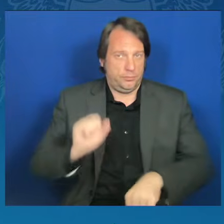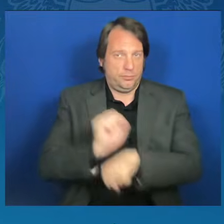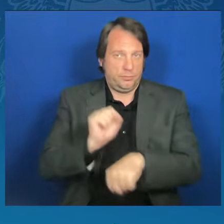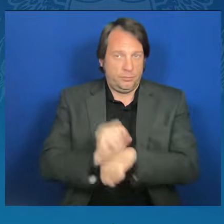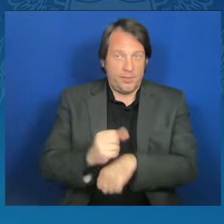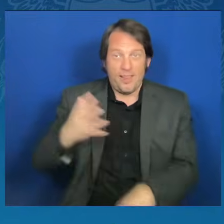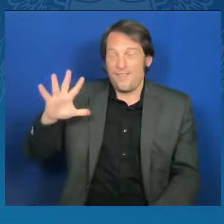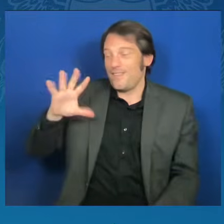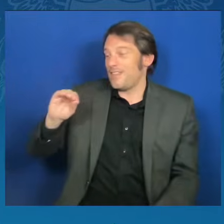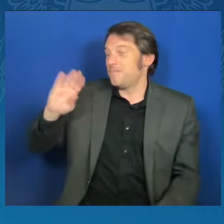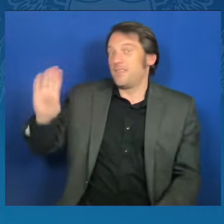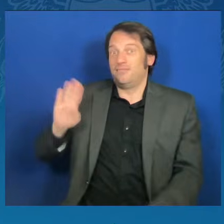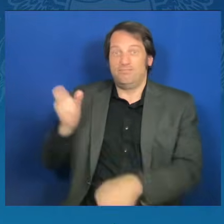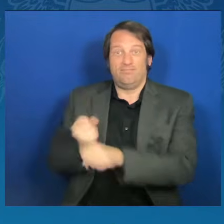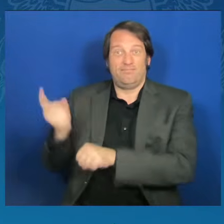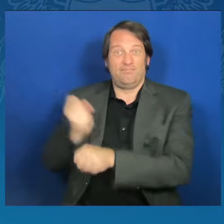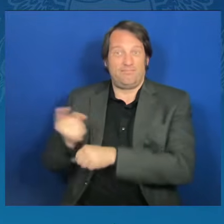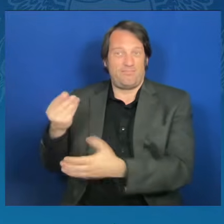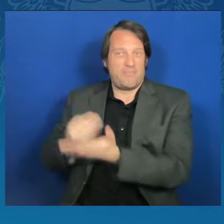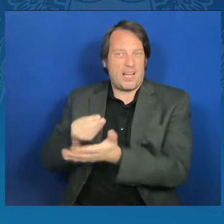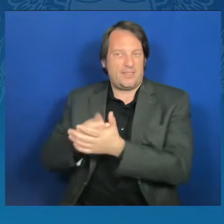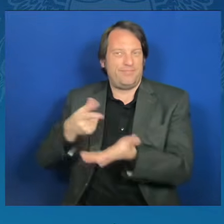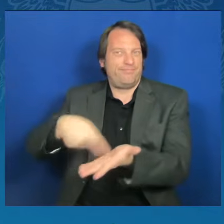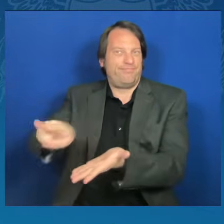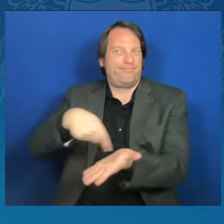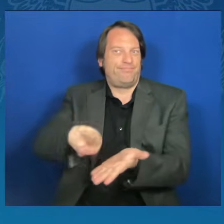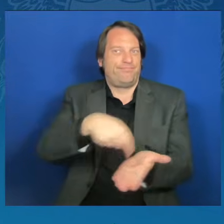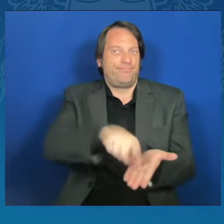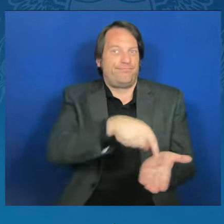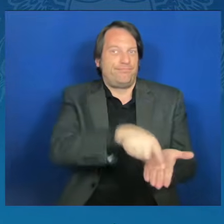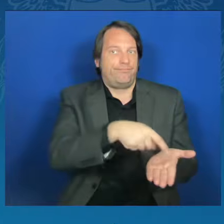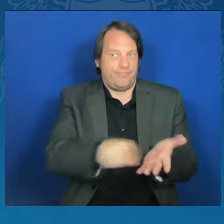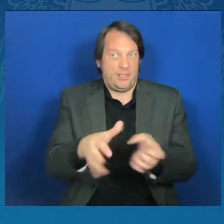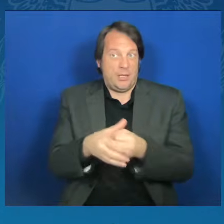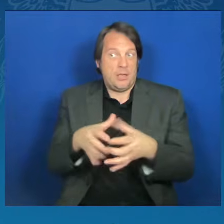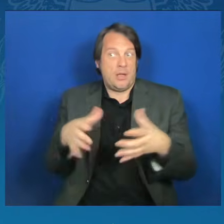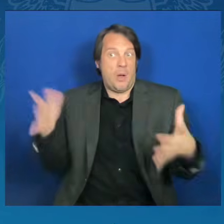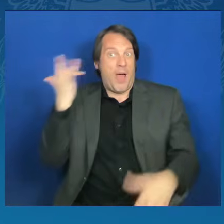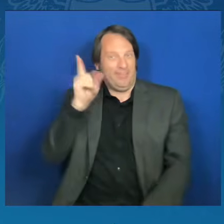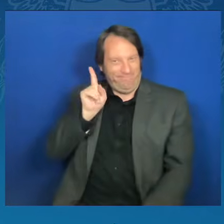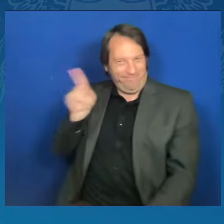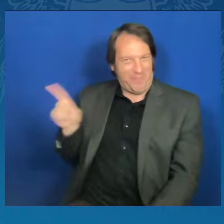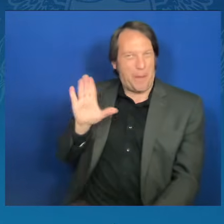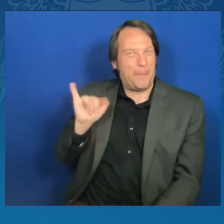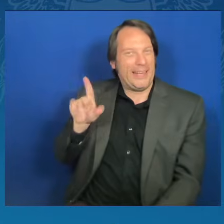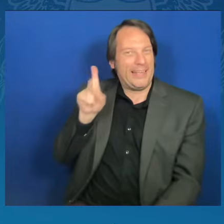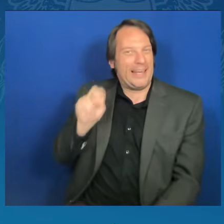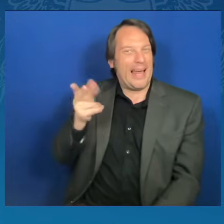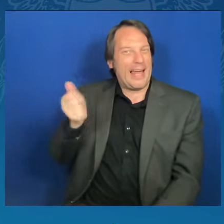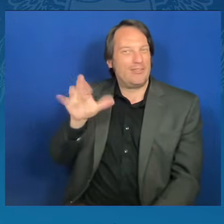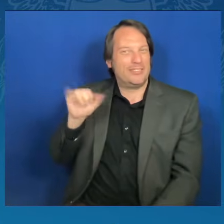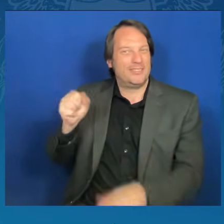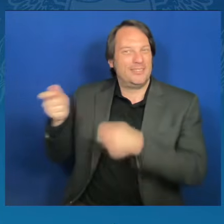to hand the floor over to a fearless leader for the growth of that small business ecosystem, the Vice President of United States.